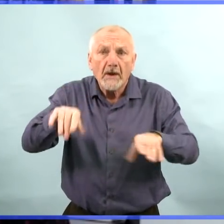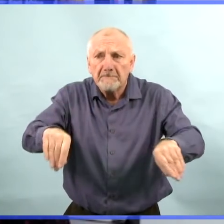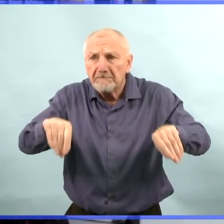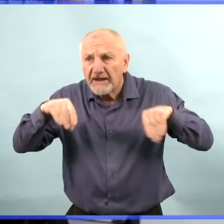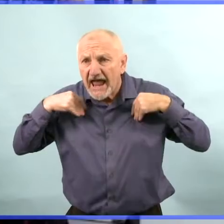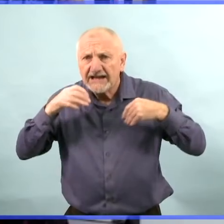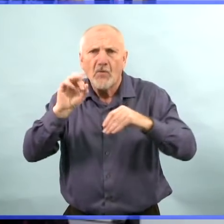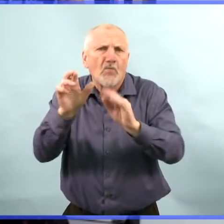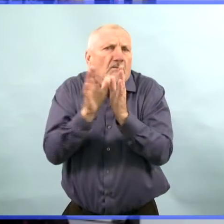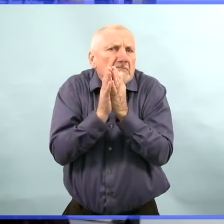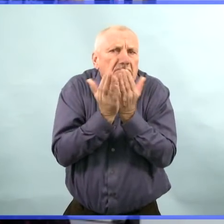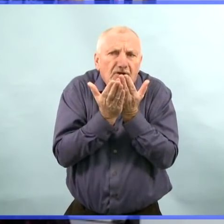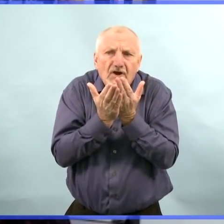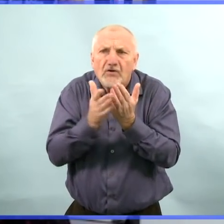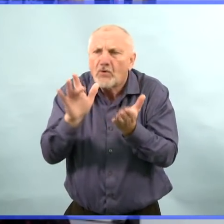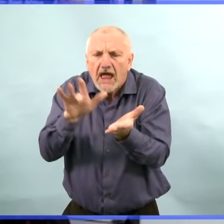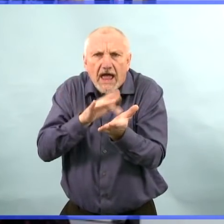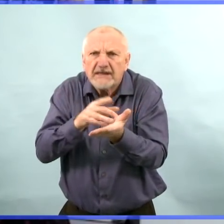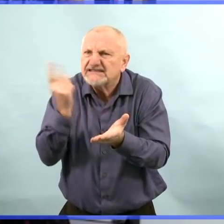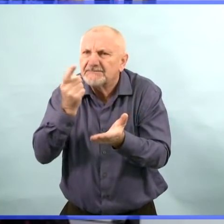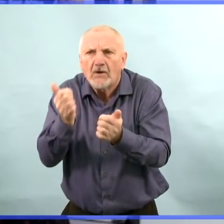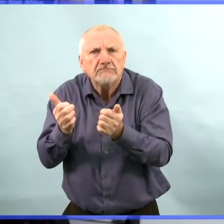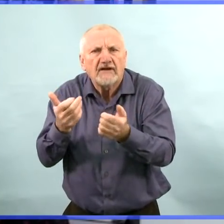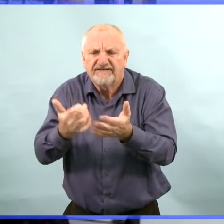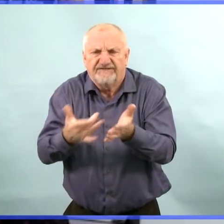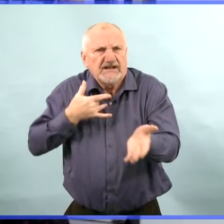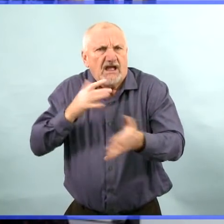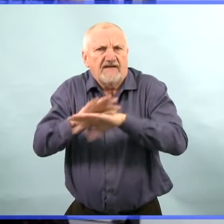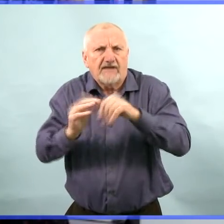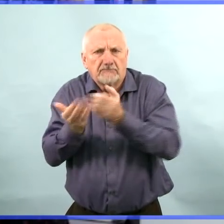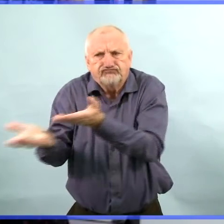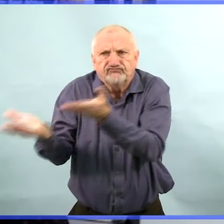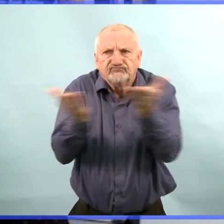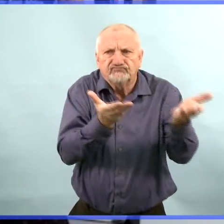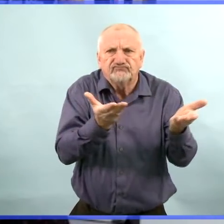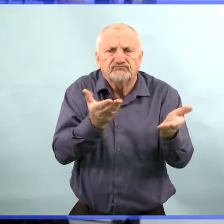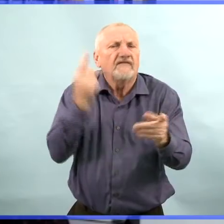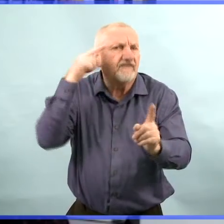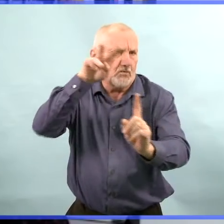an ipad something will help them pass the time and give them something else to think about